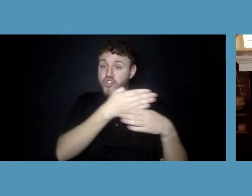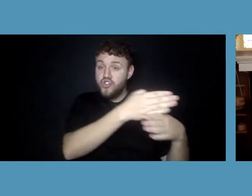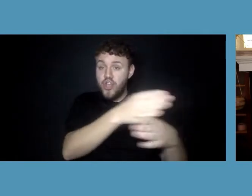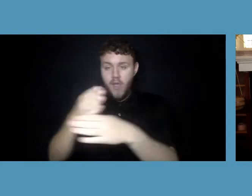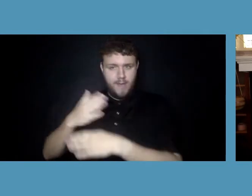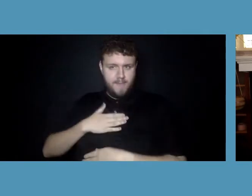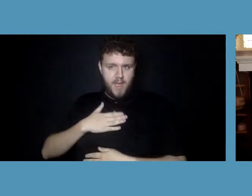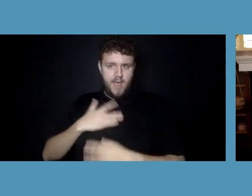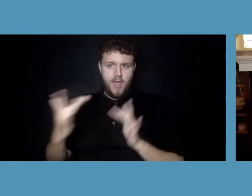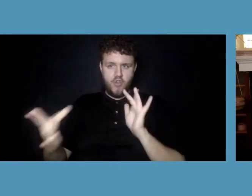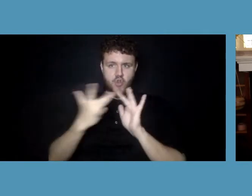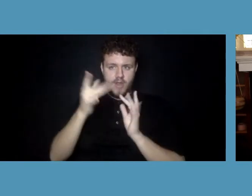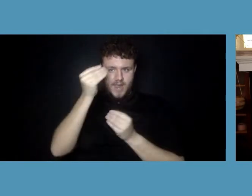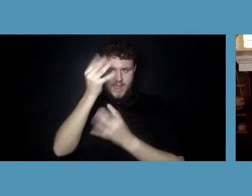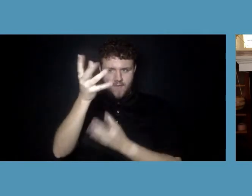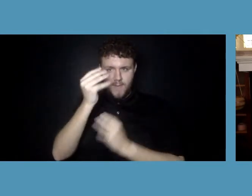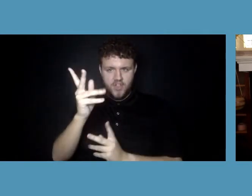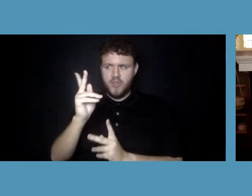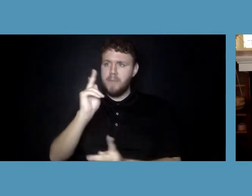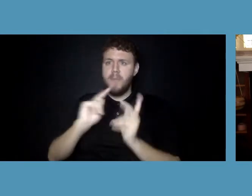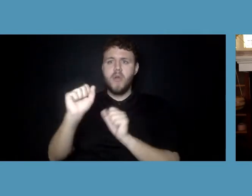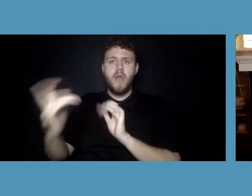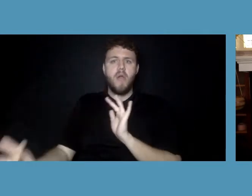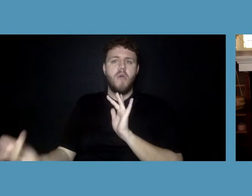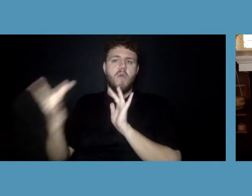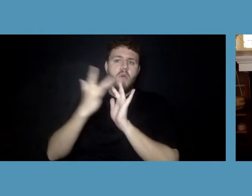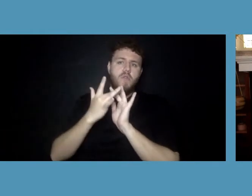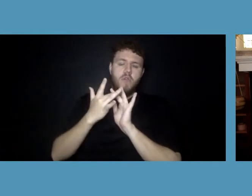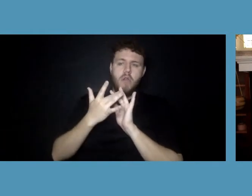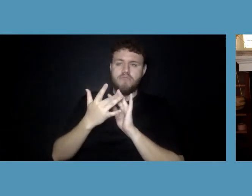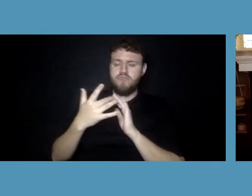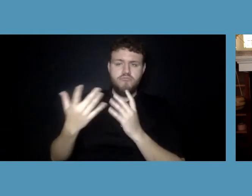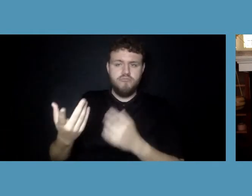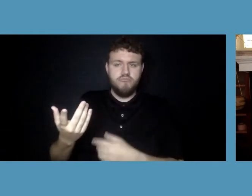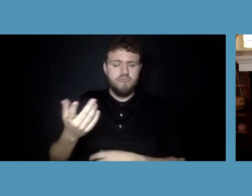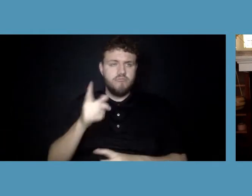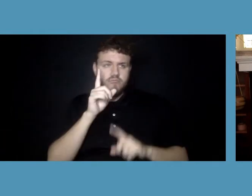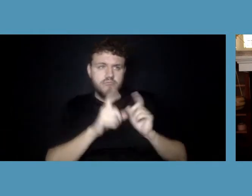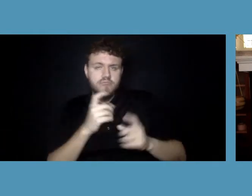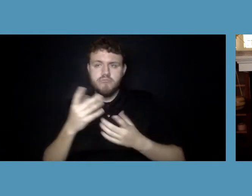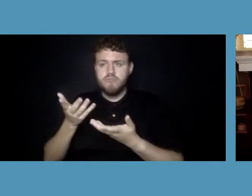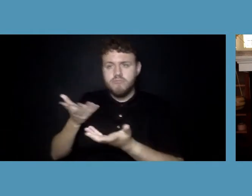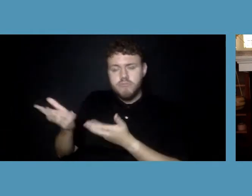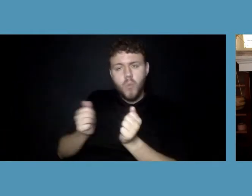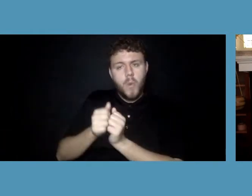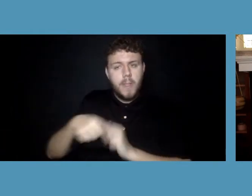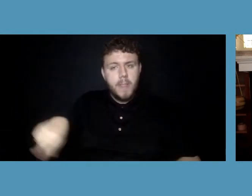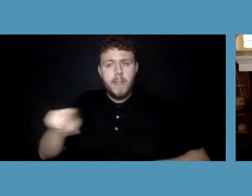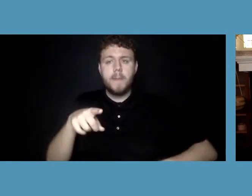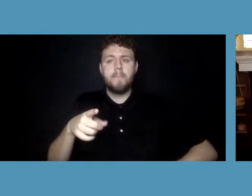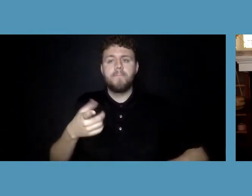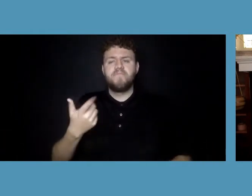as an access point person so people could reach out directly and I could begin building